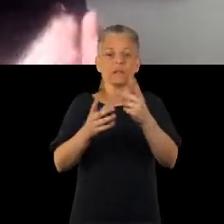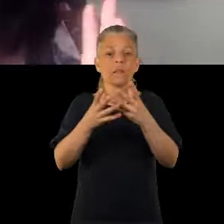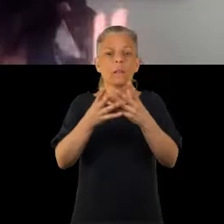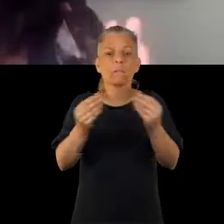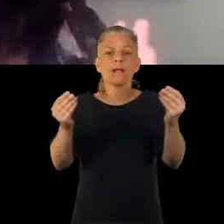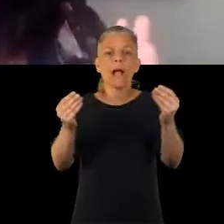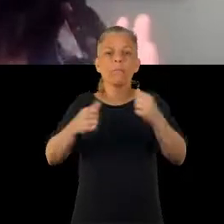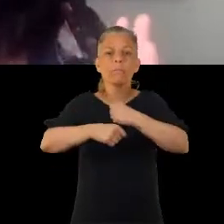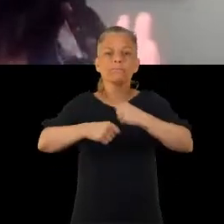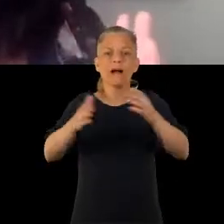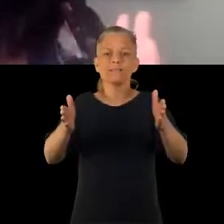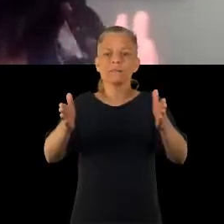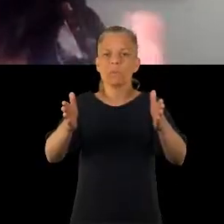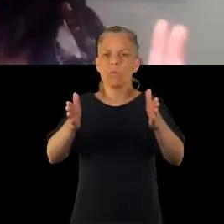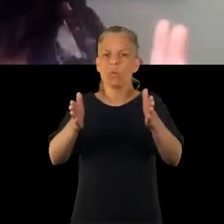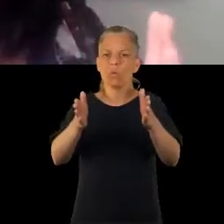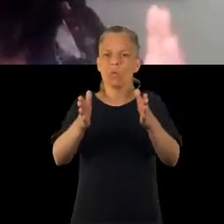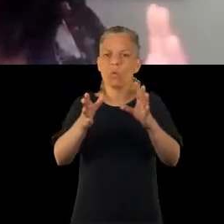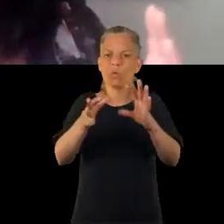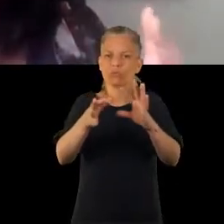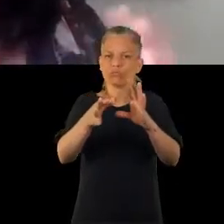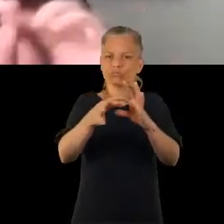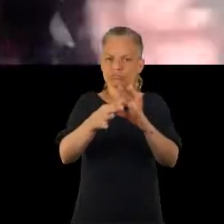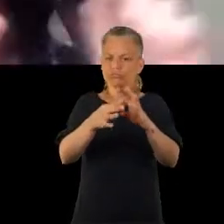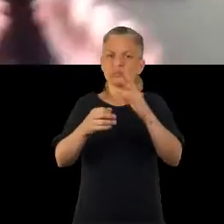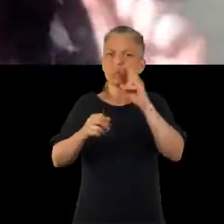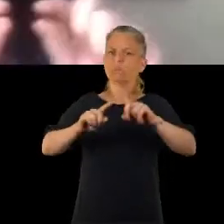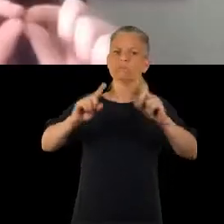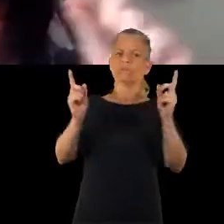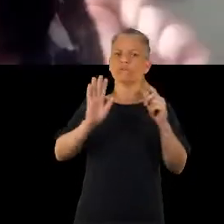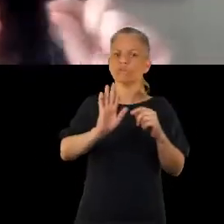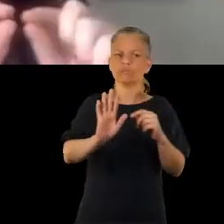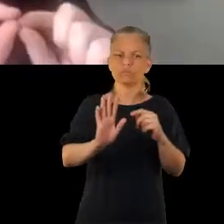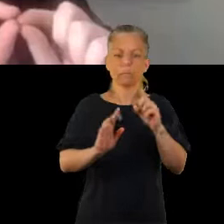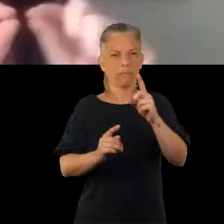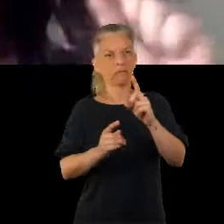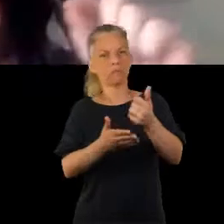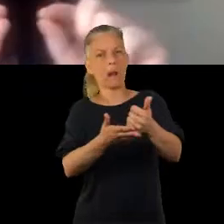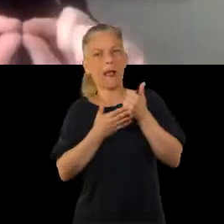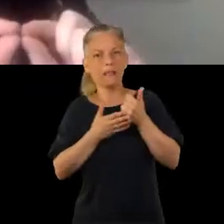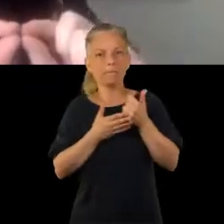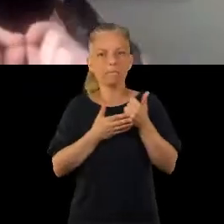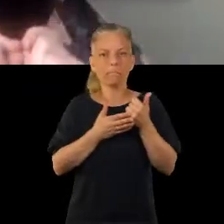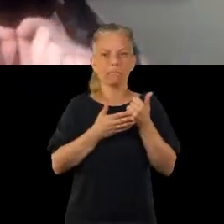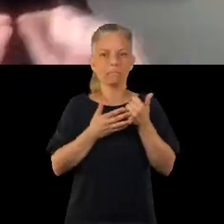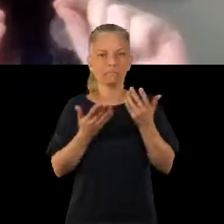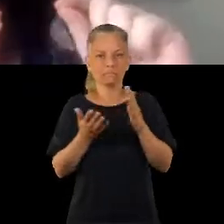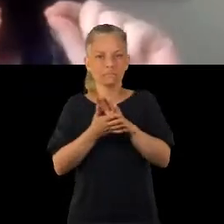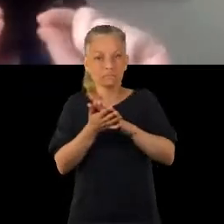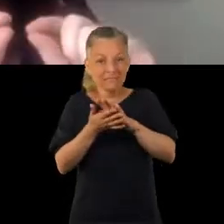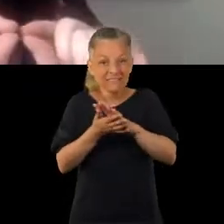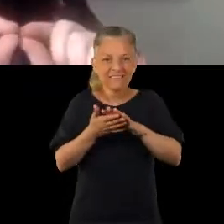support worker and service user. That’s where a lot of this stuff becomes confusing for peers and